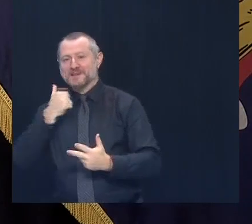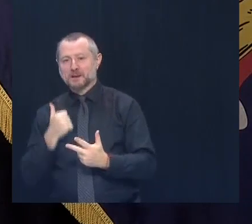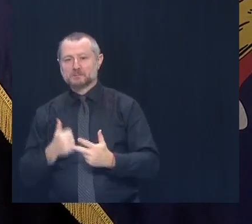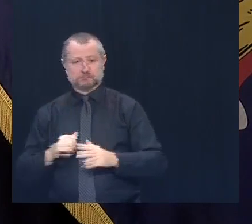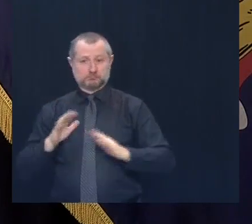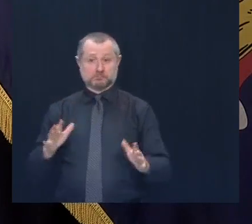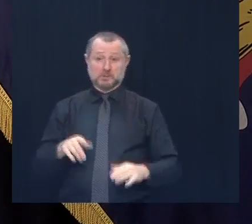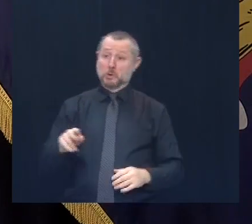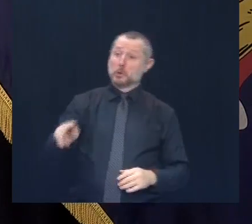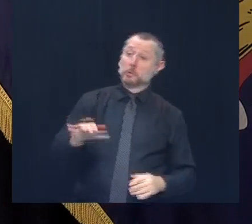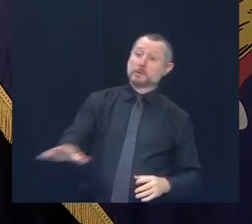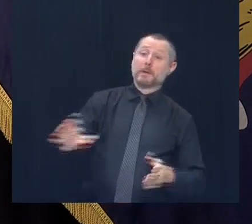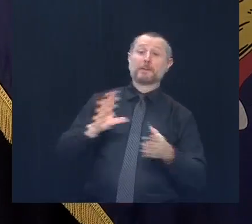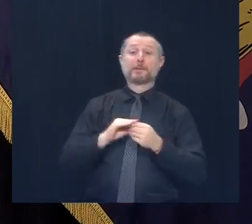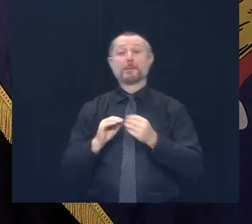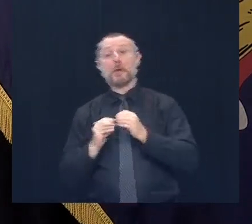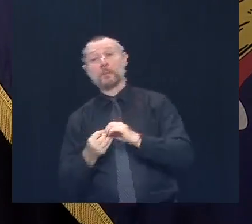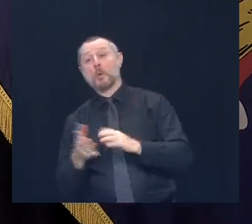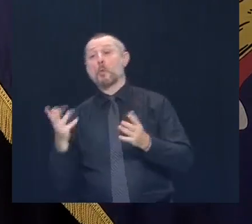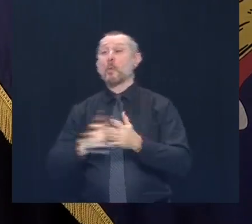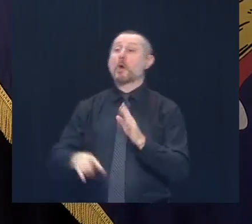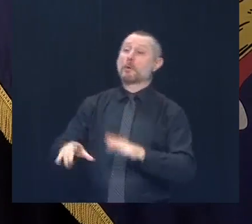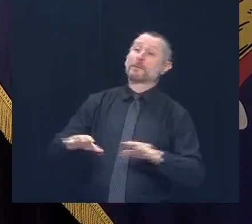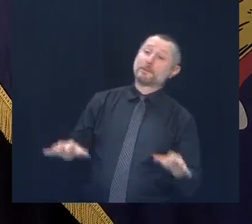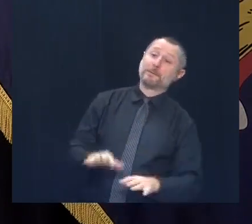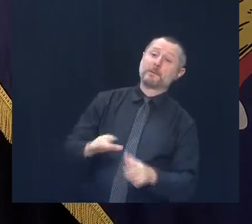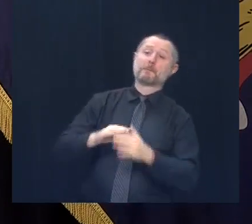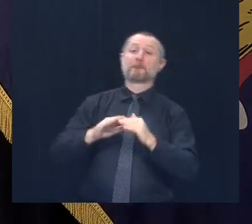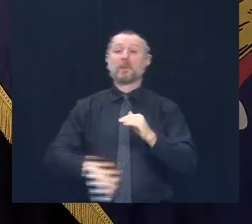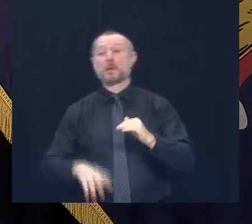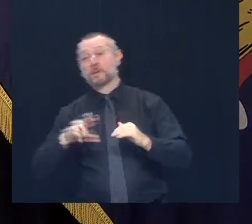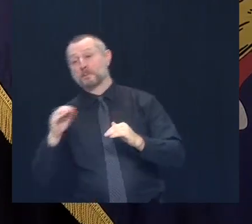CONFUSION. IT IS THE STATE'S NUMBER THAT